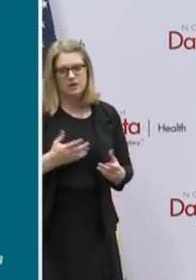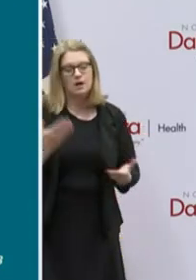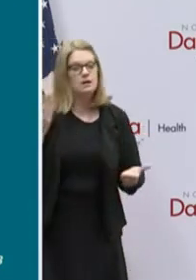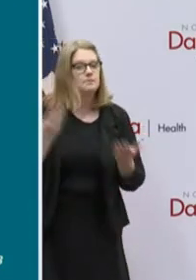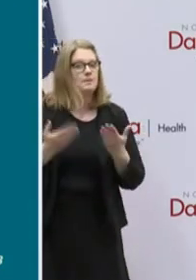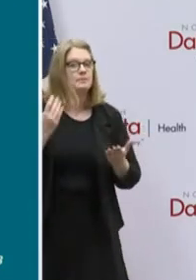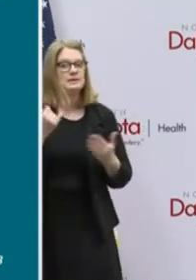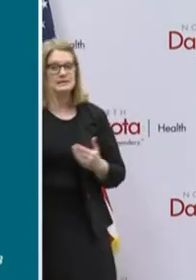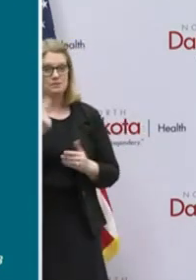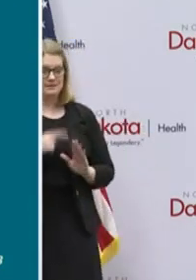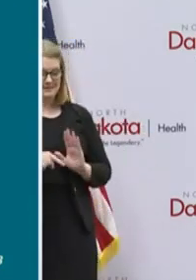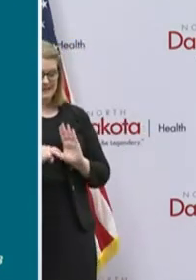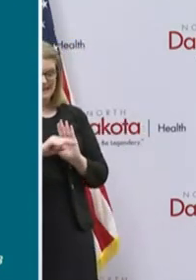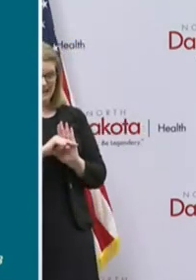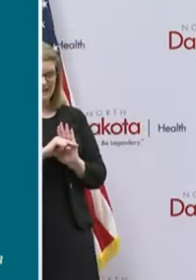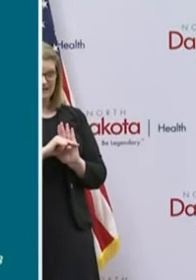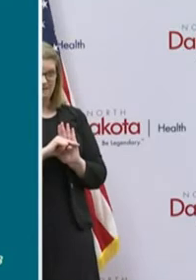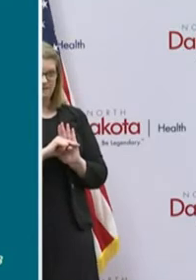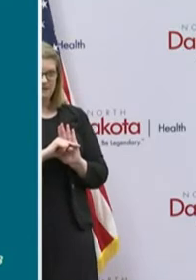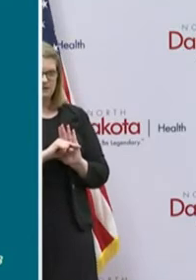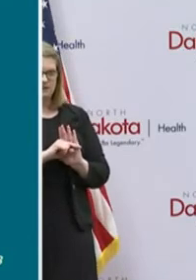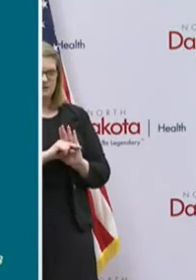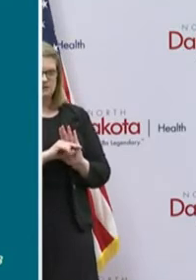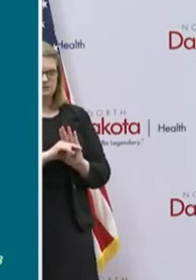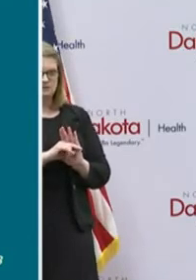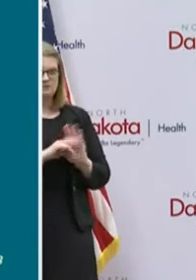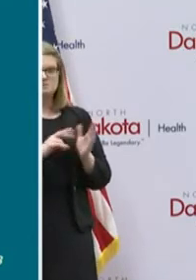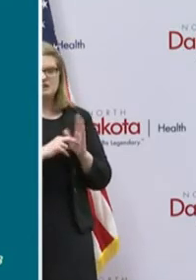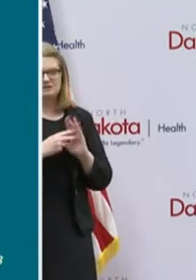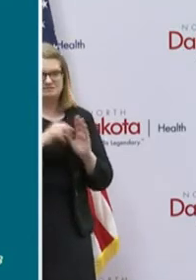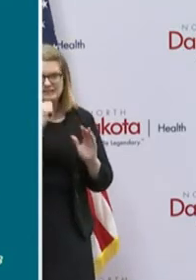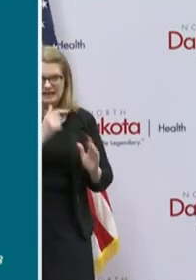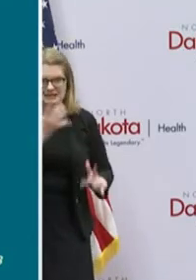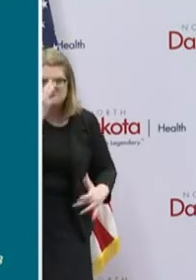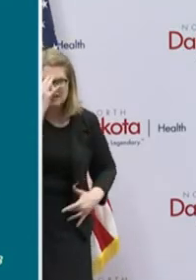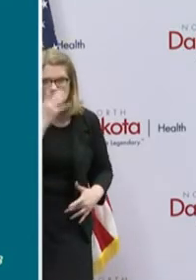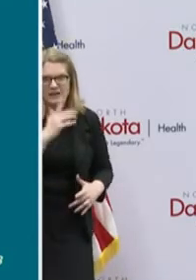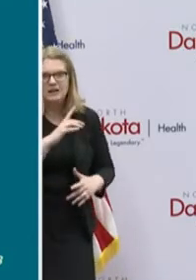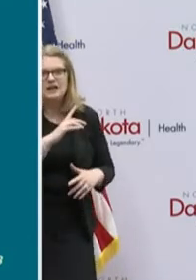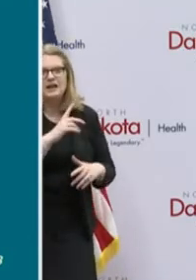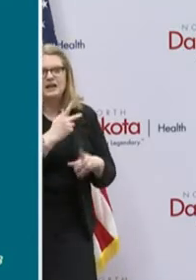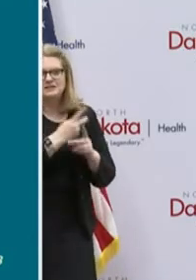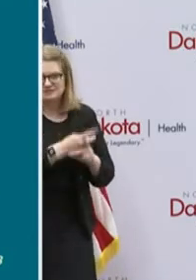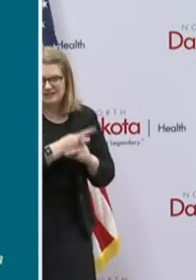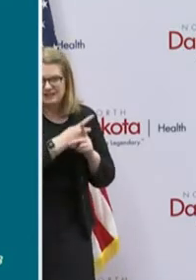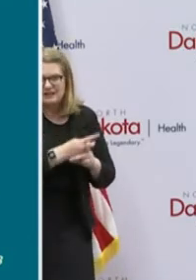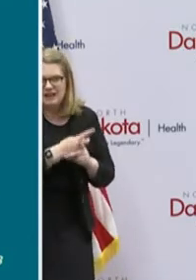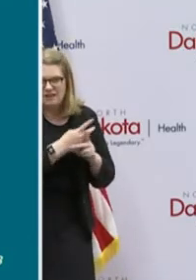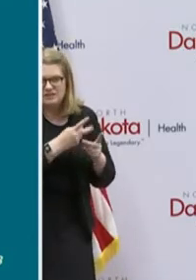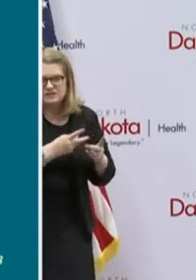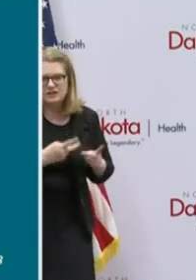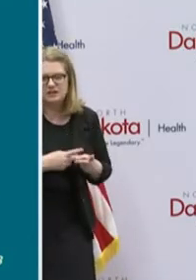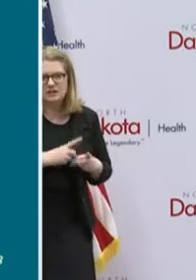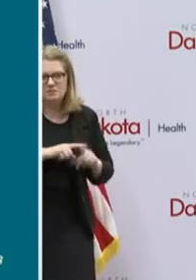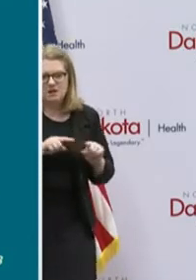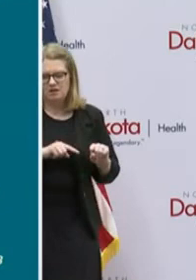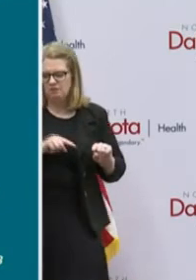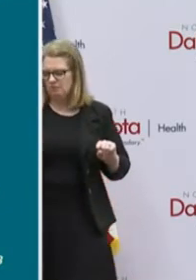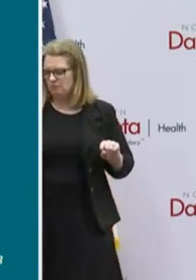POSITIVES, AND ALSO, WE HAVE -- IF PEOPLE ARE A NEGATIVE, FOR EXAMPLE, IN A LONG-TERM CARE FACILITY, BUT THEY HAVE --